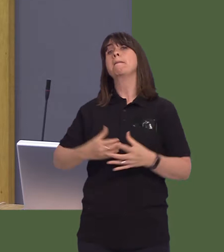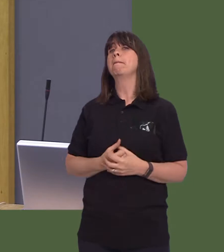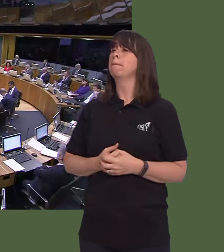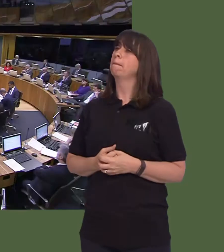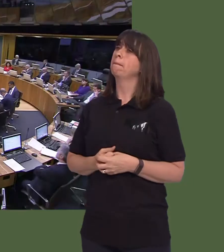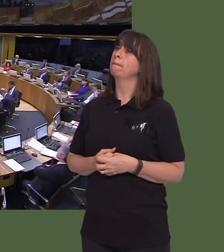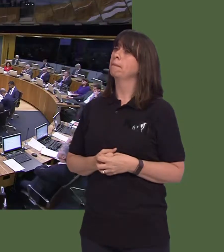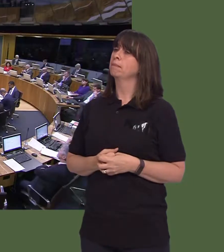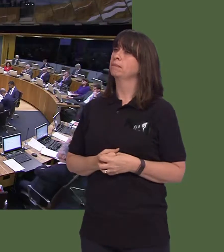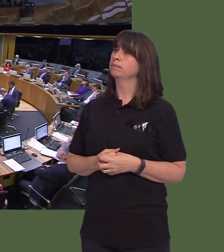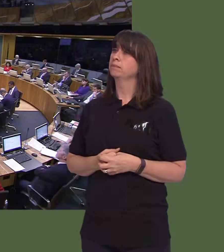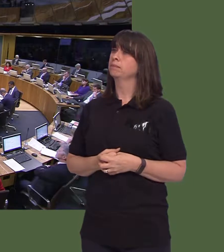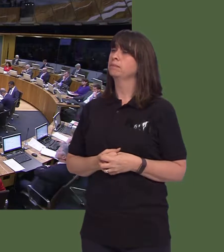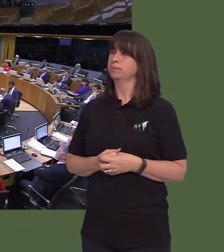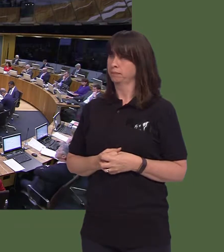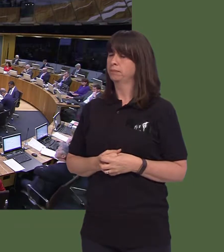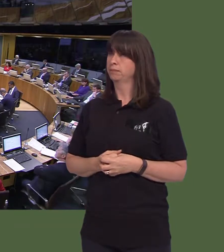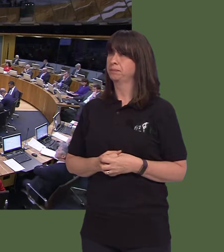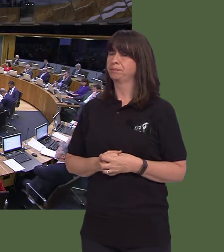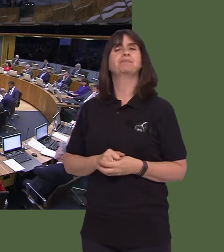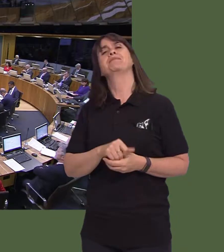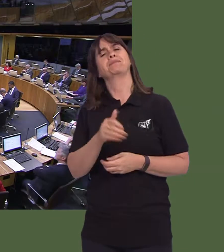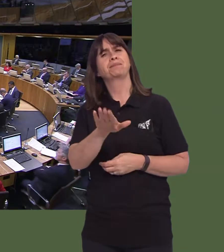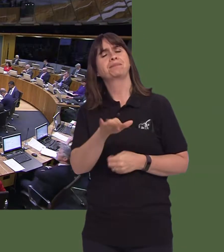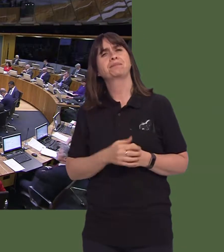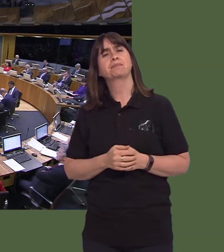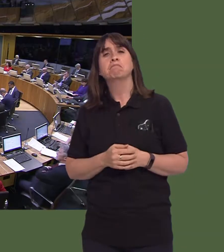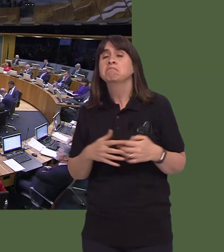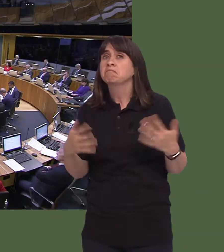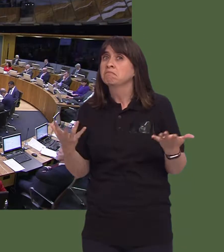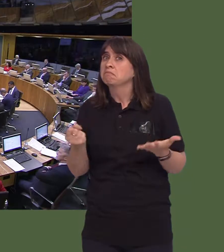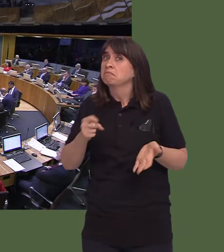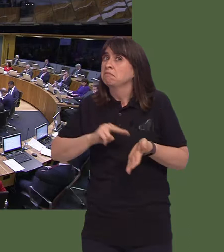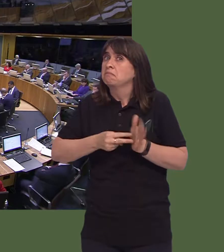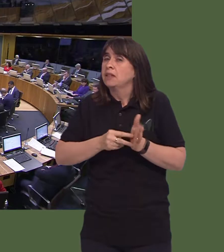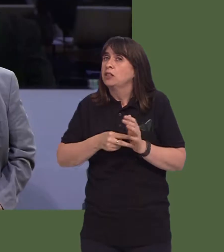Mohammad Asghar (Oscar) AM: First Minister, any plan to secure the maximum economic benefit